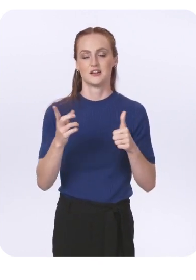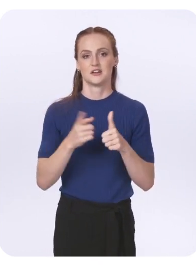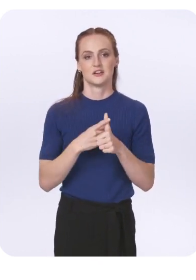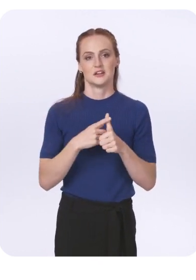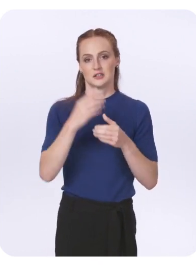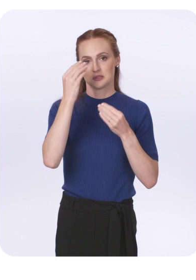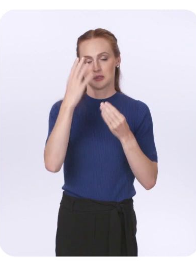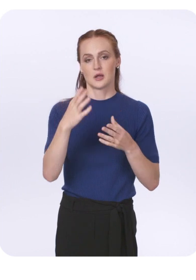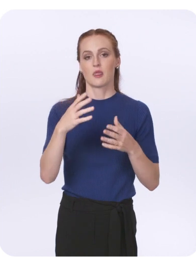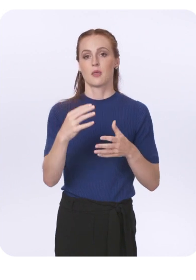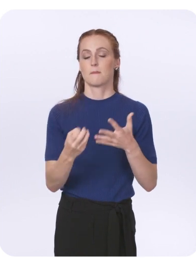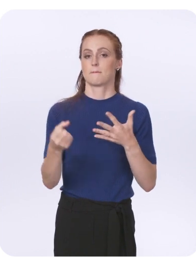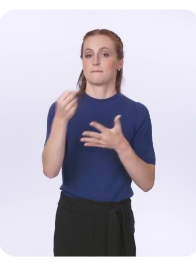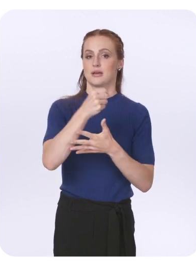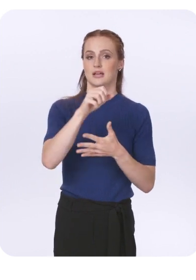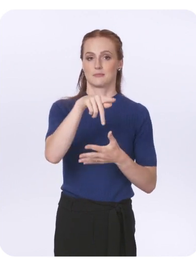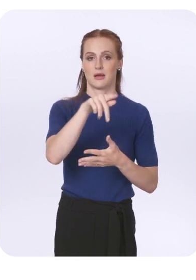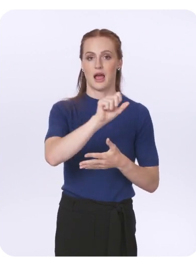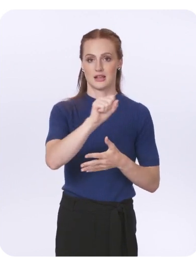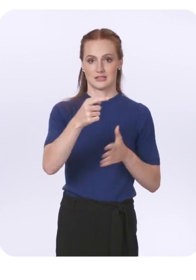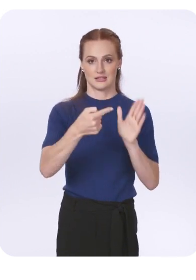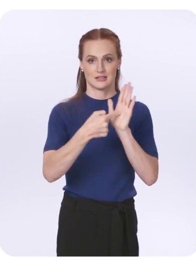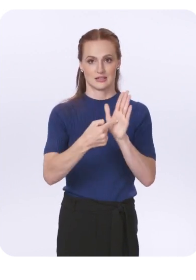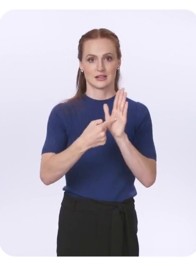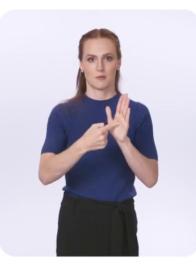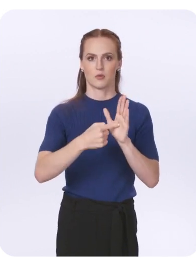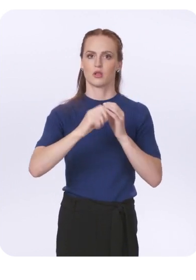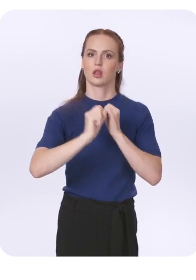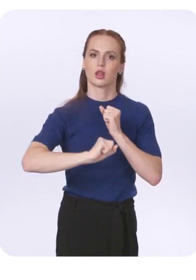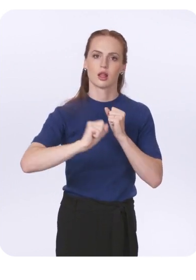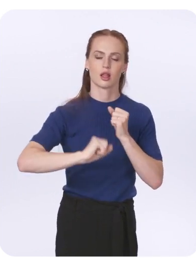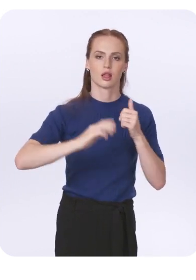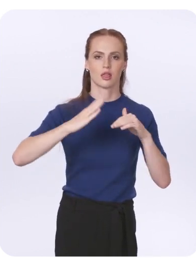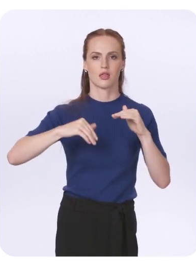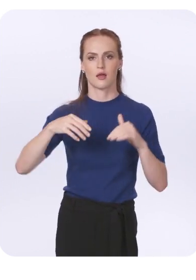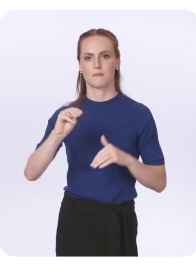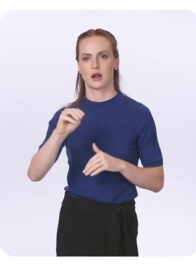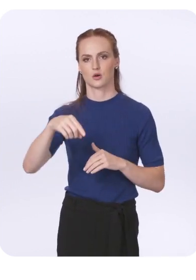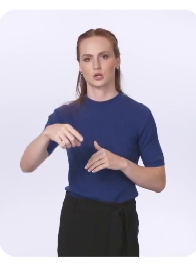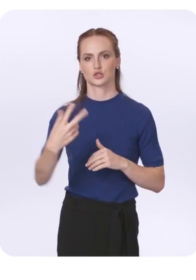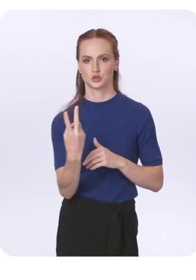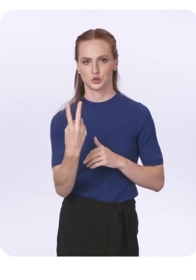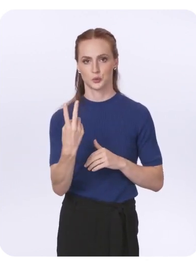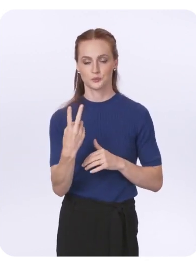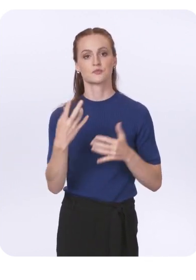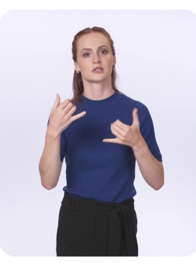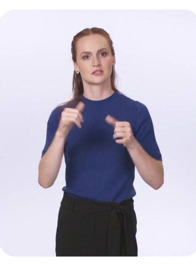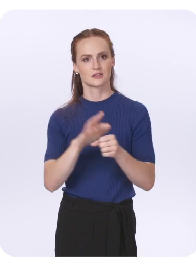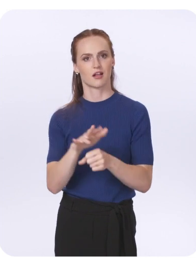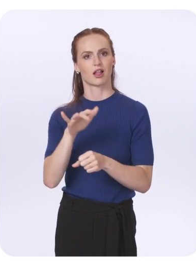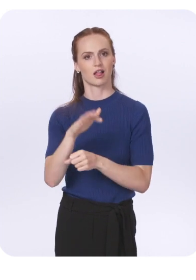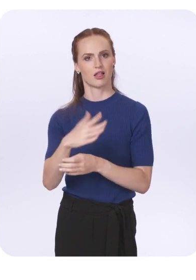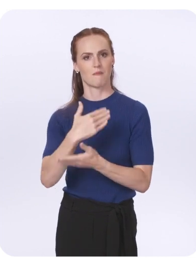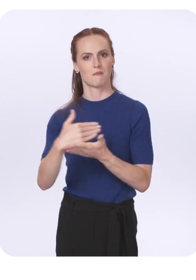Even though this main pass in this example is much longer than in Quest 2, there's an extremely sizable budget left over.